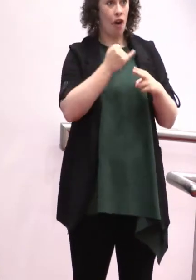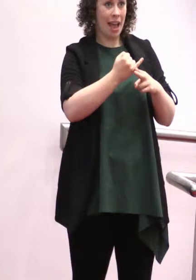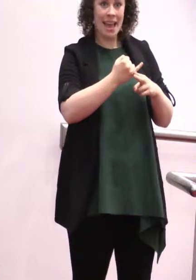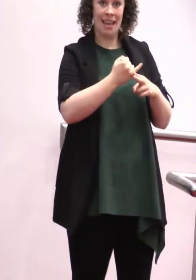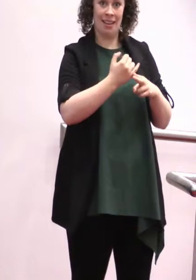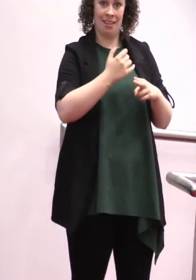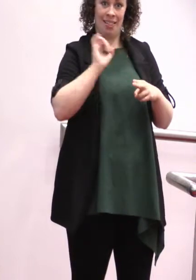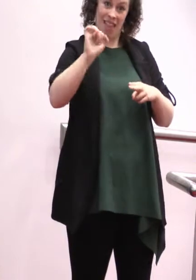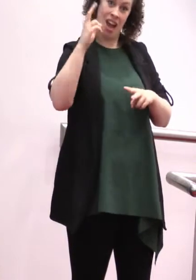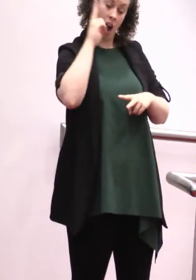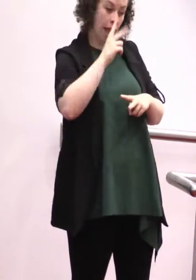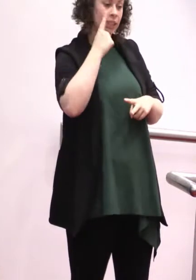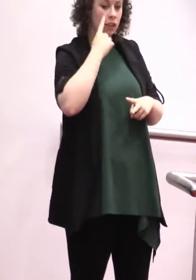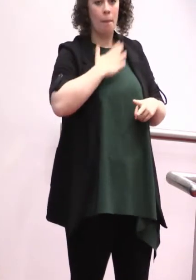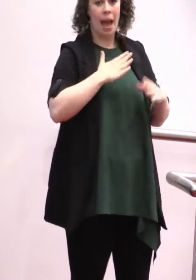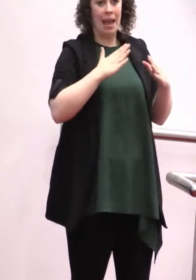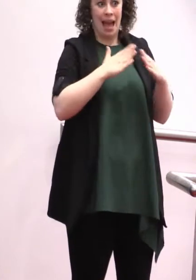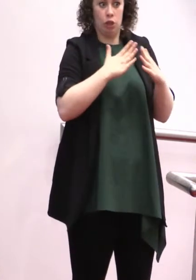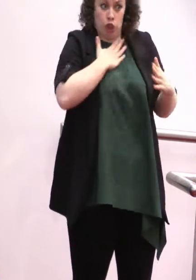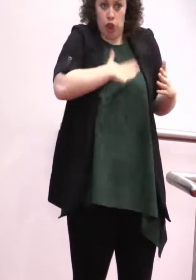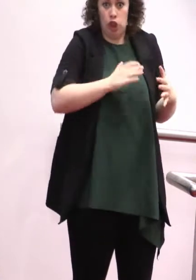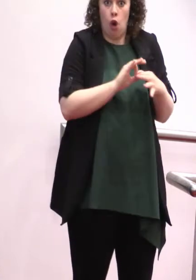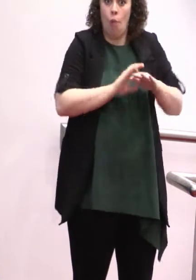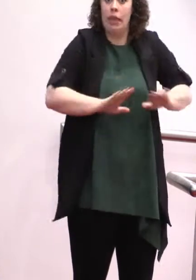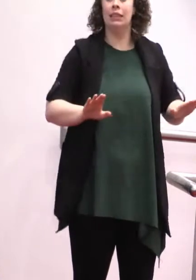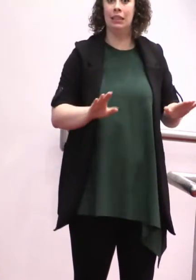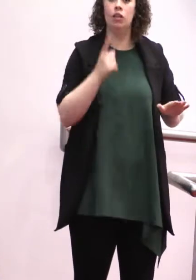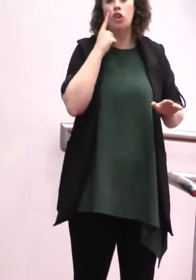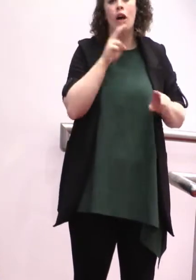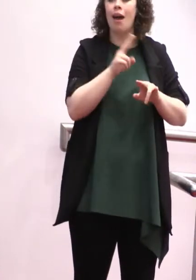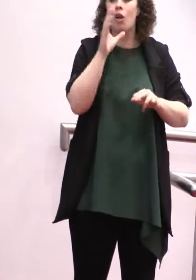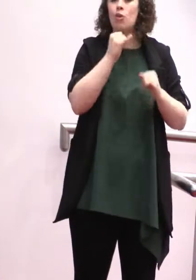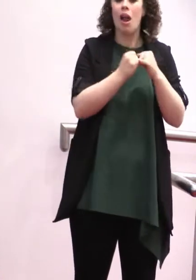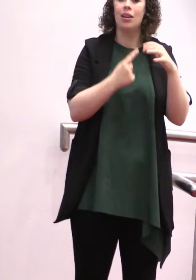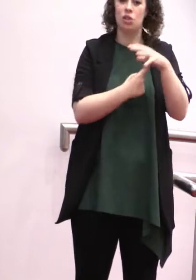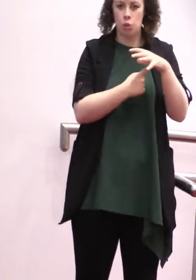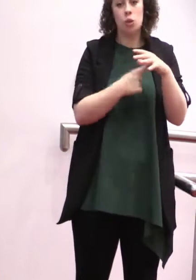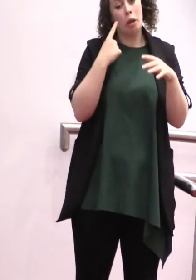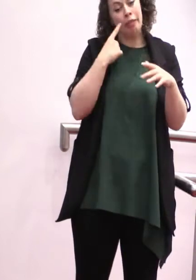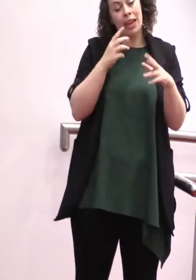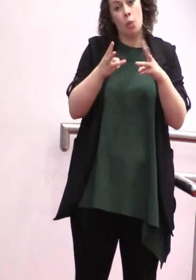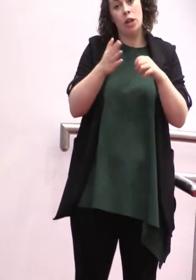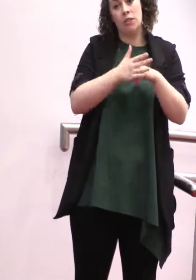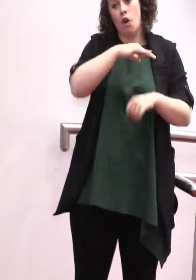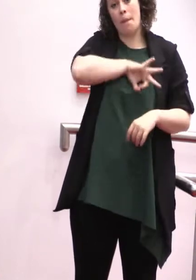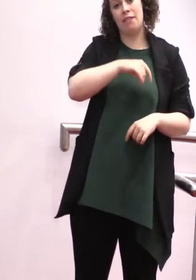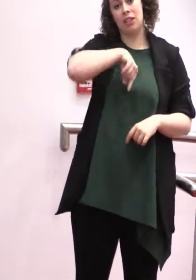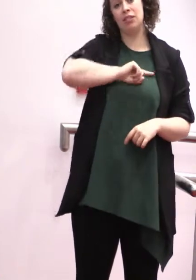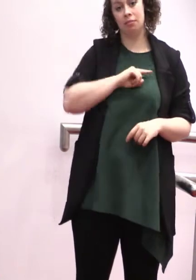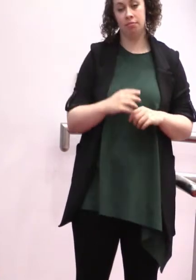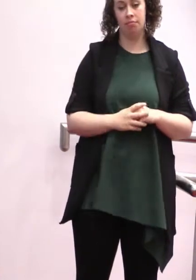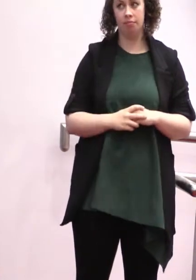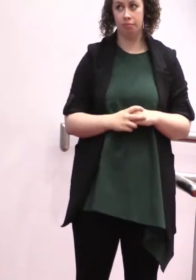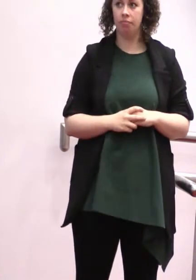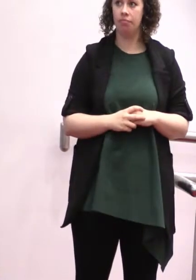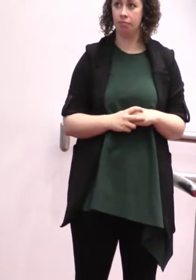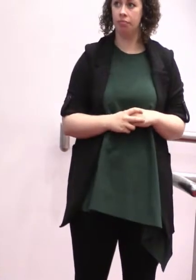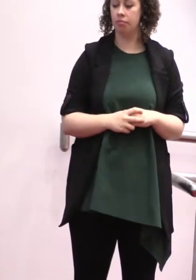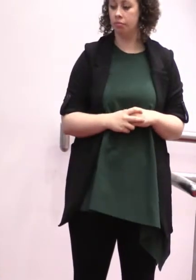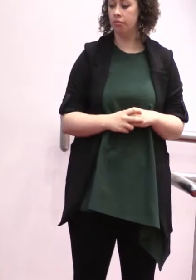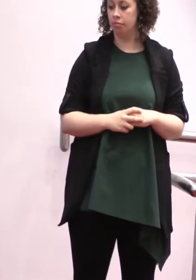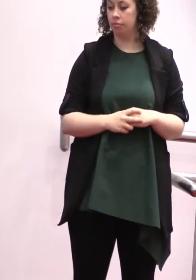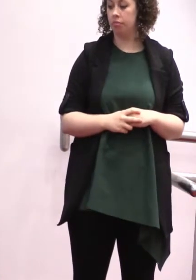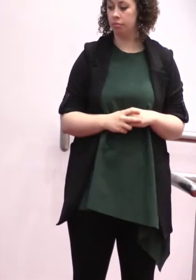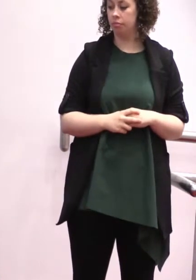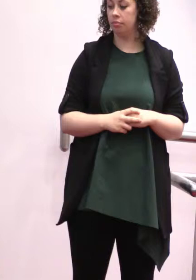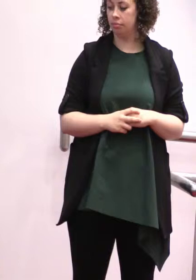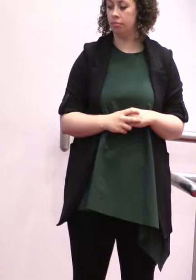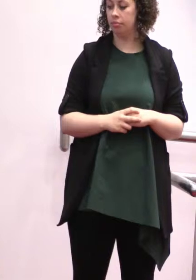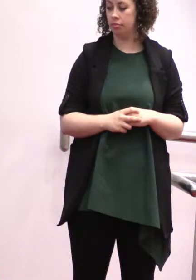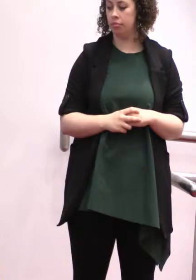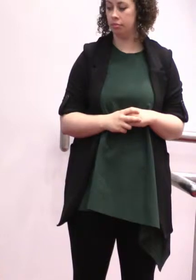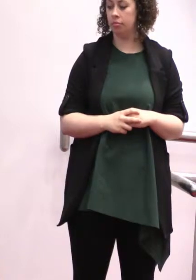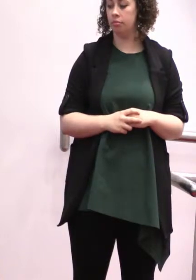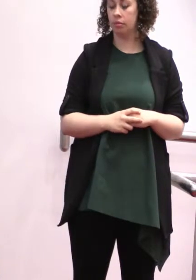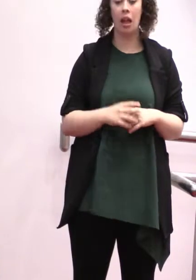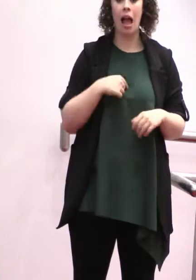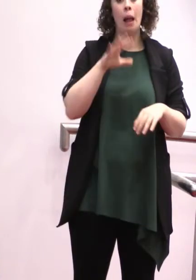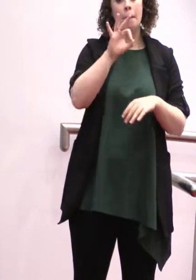a home.